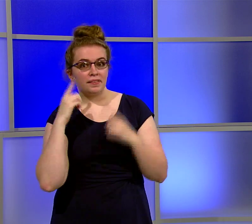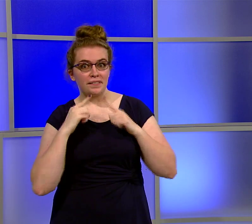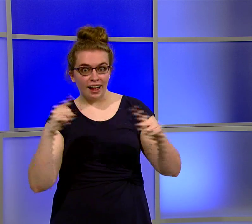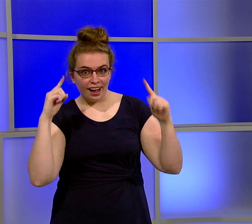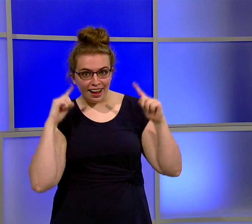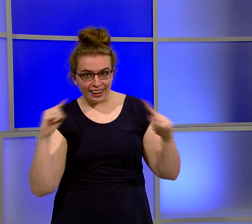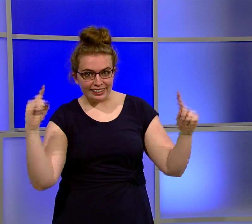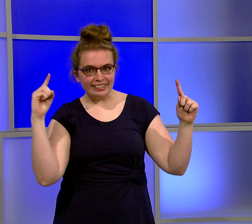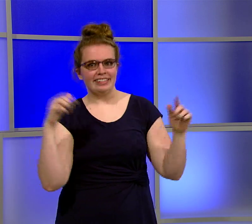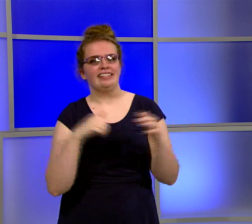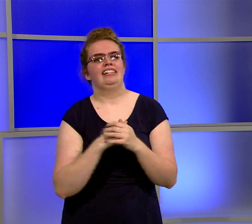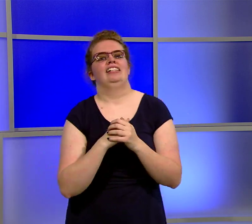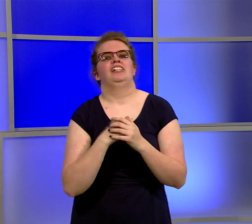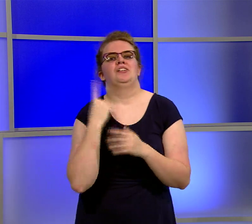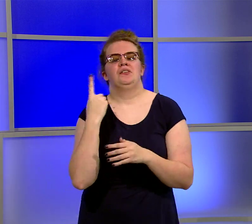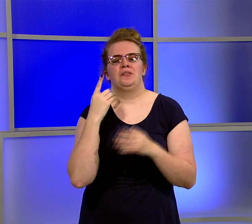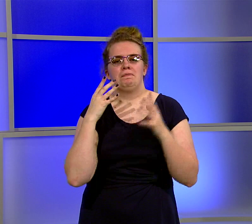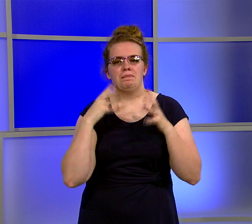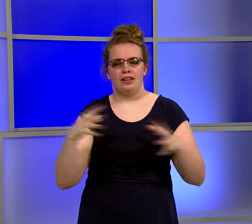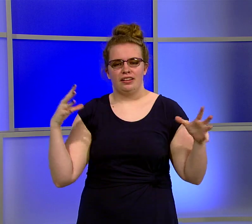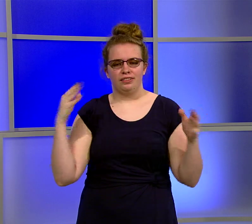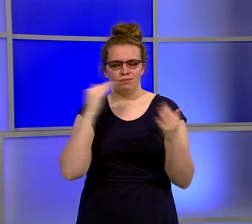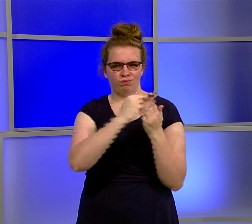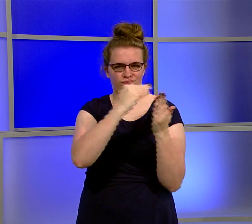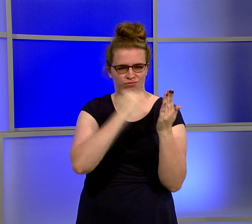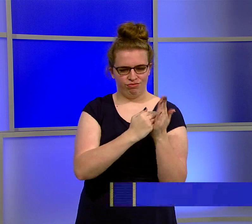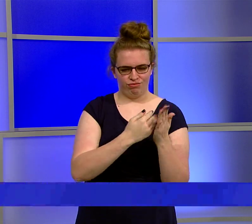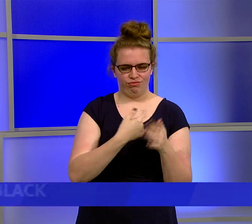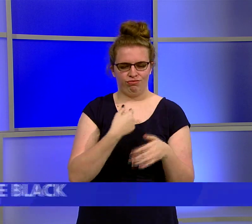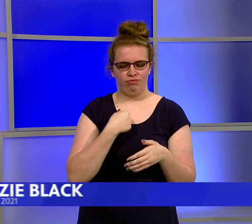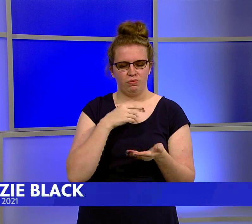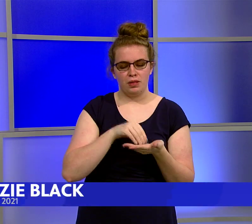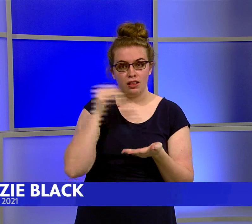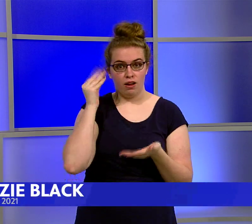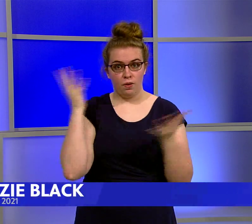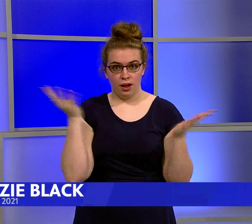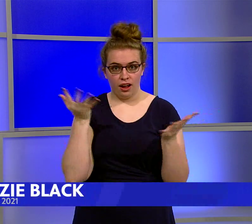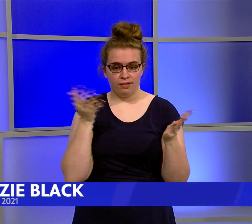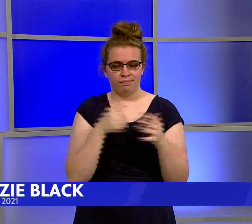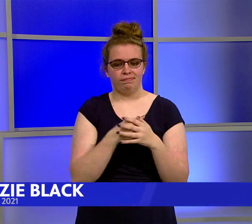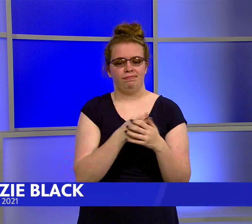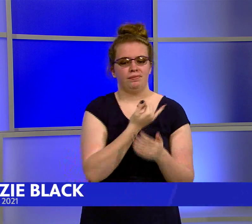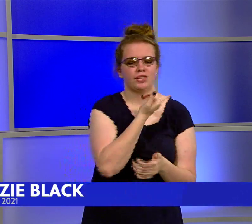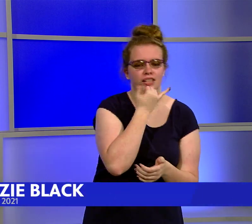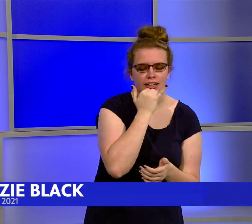one of the biggest lessons i have learned while attending this program is that mistakes happen